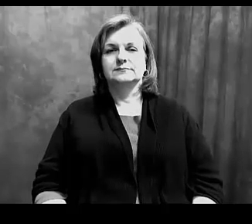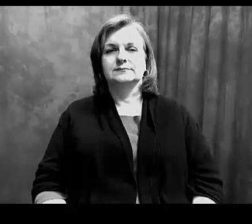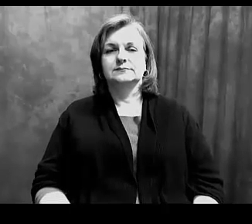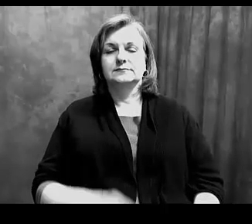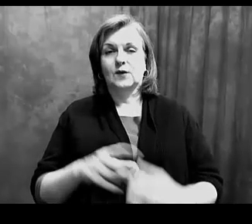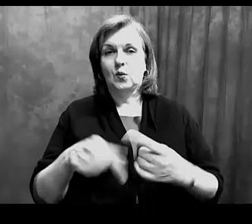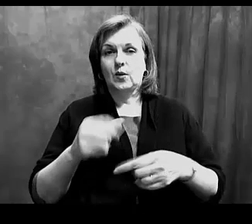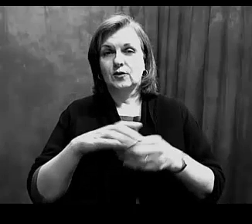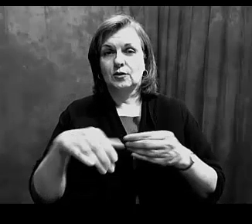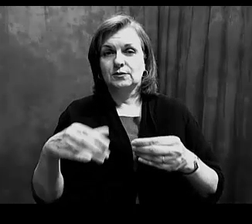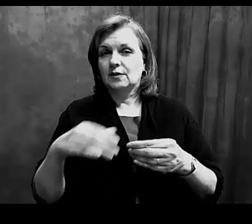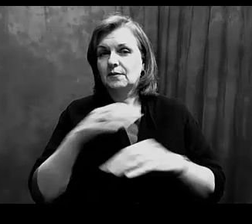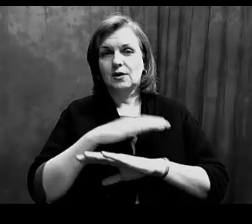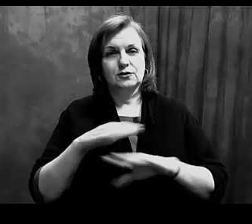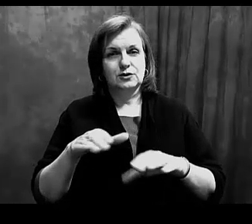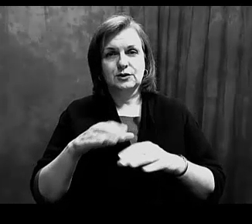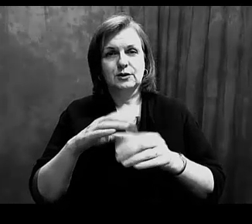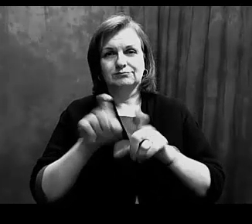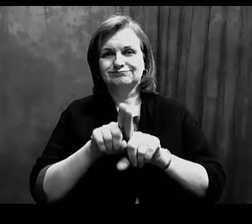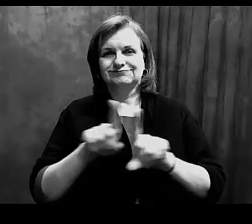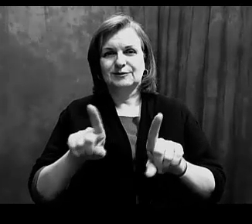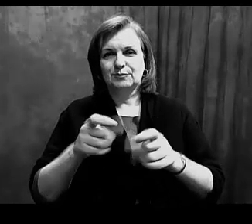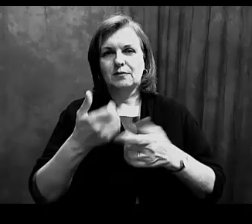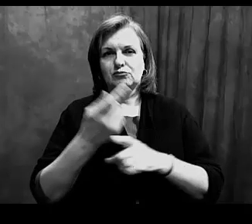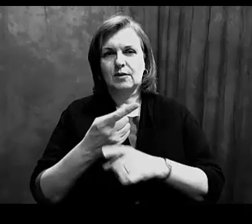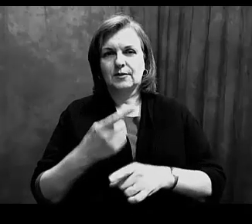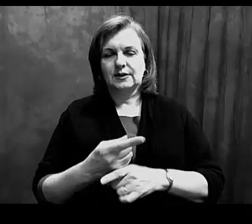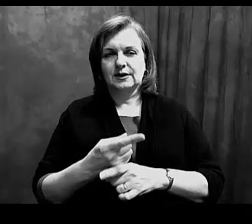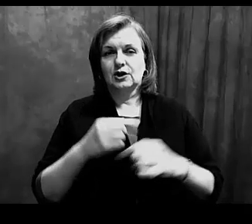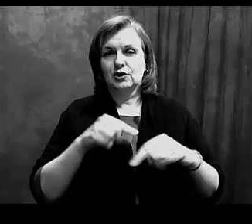so if they don't separate properly